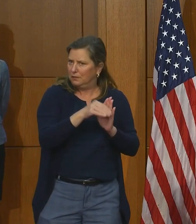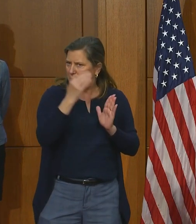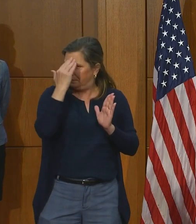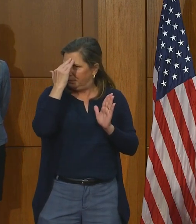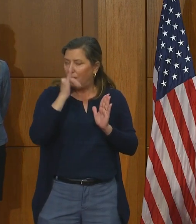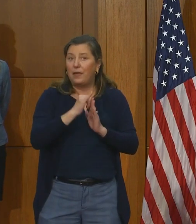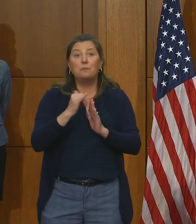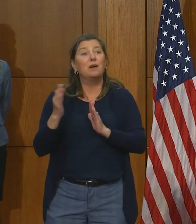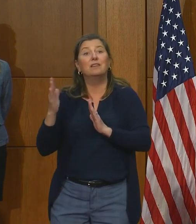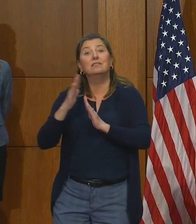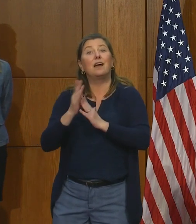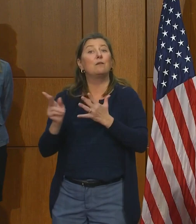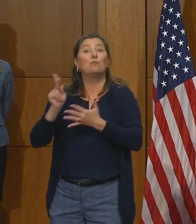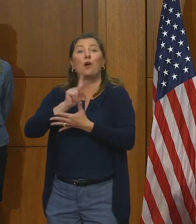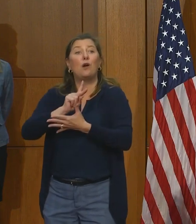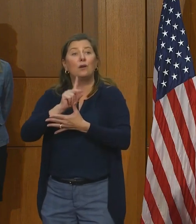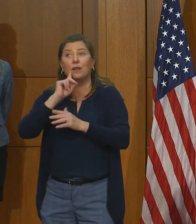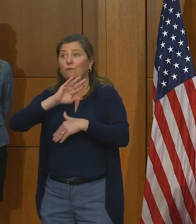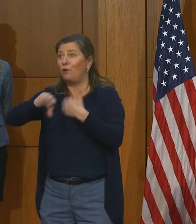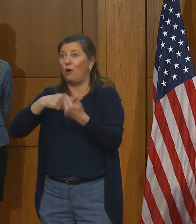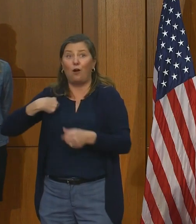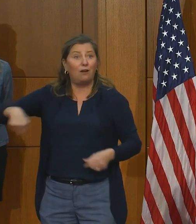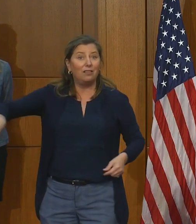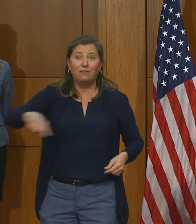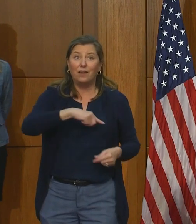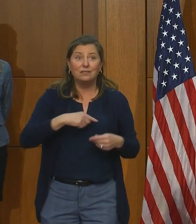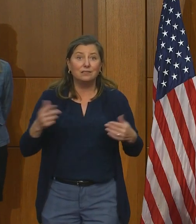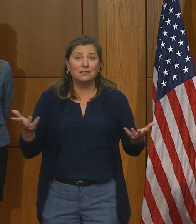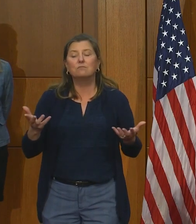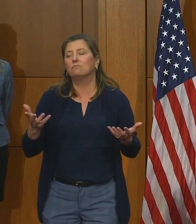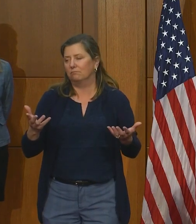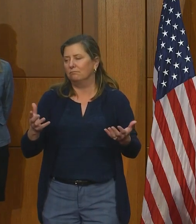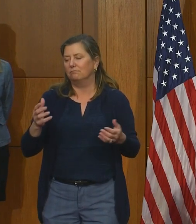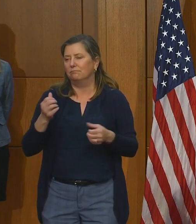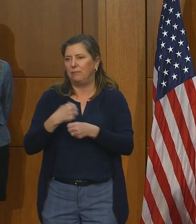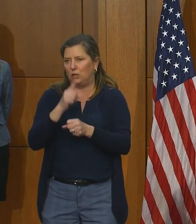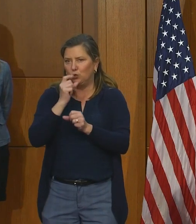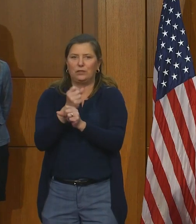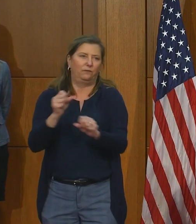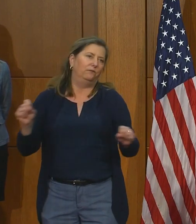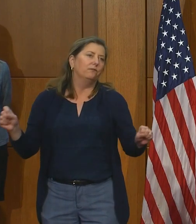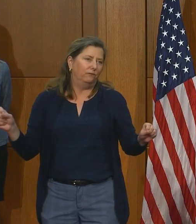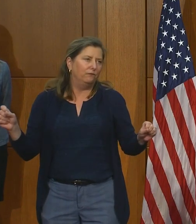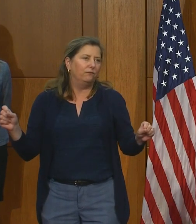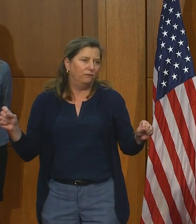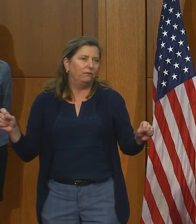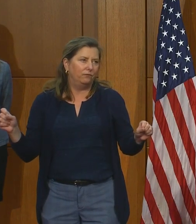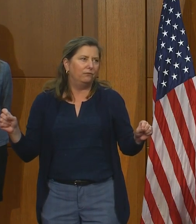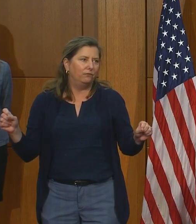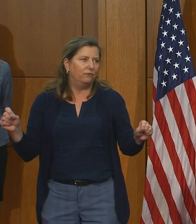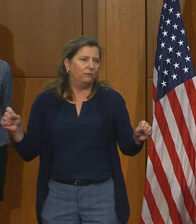UNDERSTAND WHAT'S GOING ON WITH OUR ECONOMY. IN VIRGINIA BUT